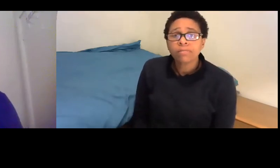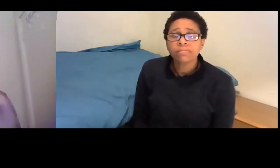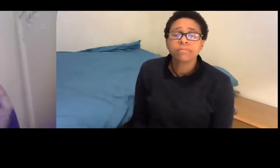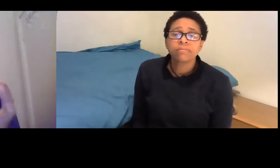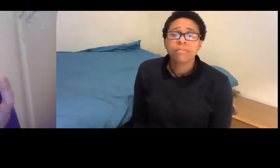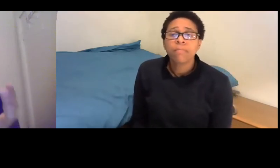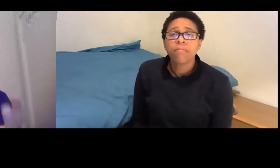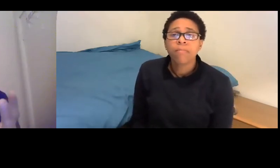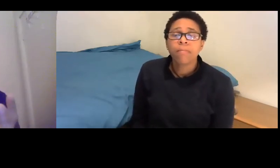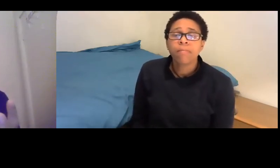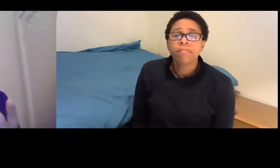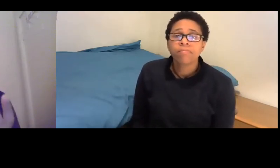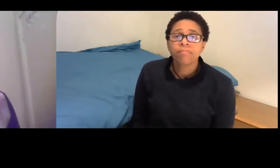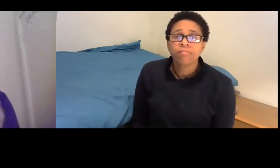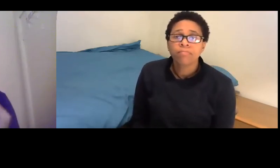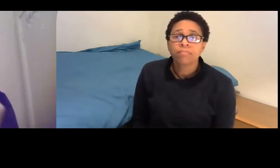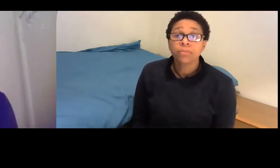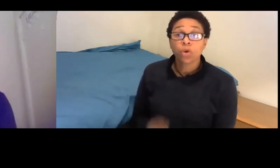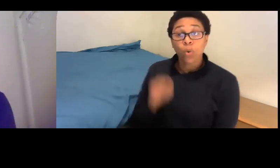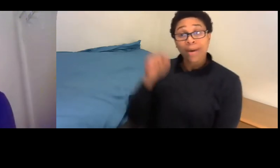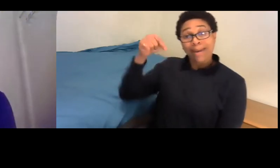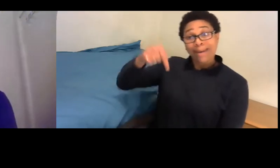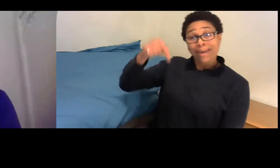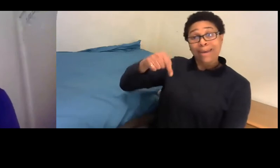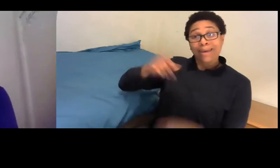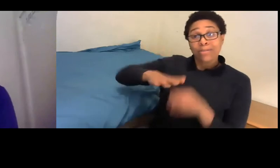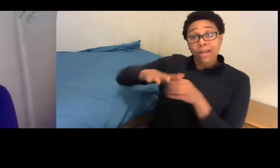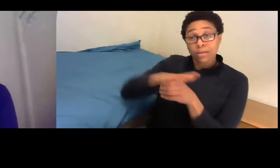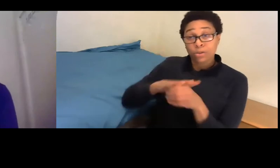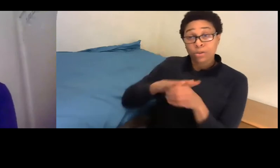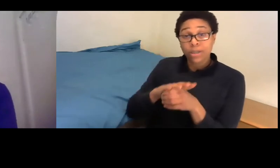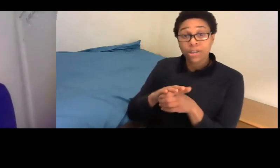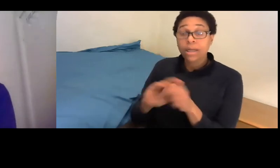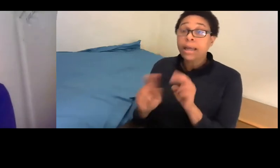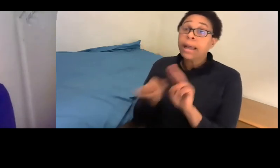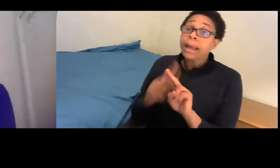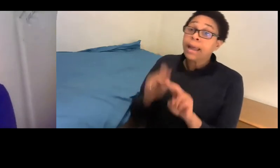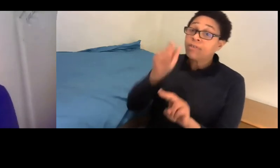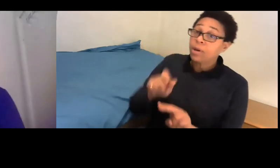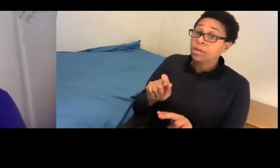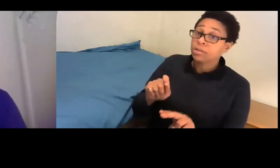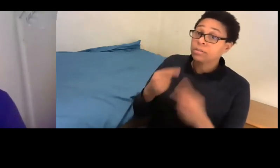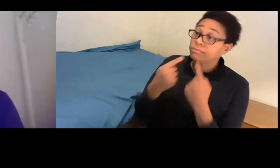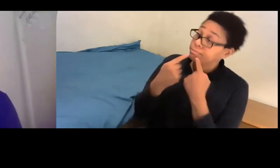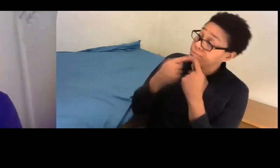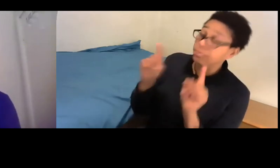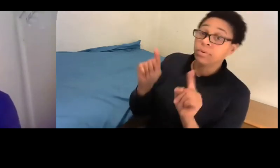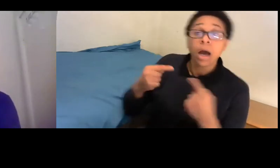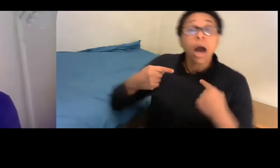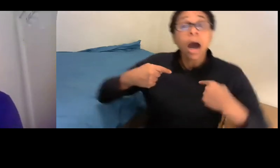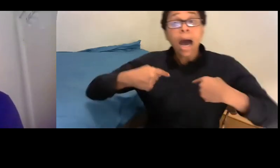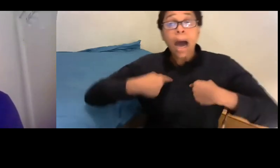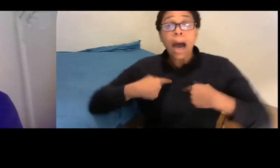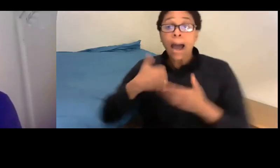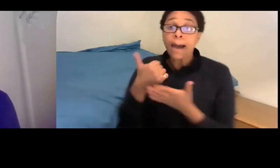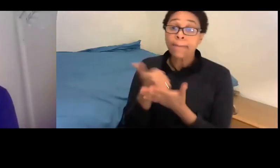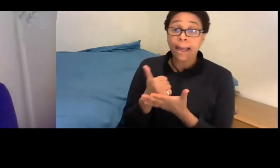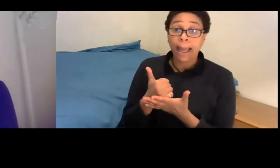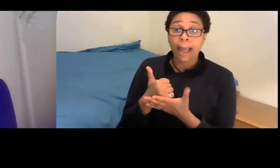what they do in that situation is whenever someone comes out as a gay Muslim, I think then in liberal circles, they're always